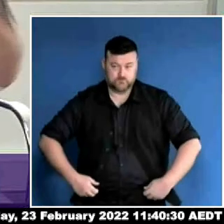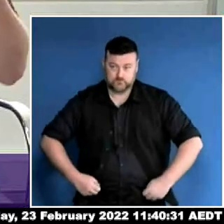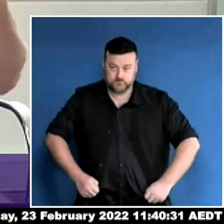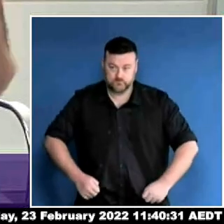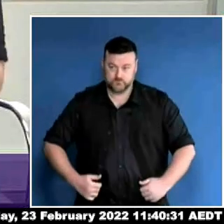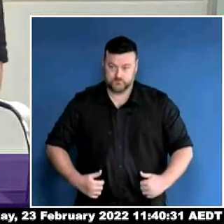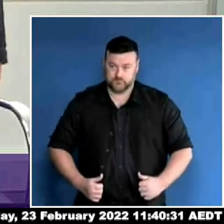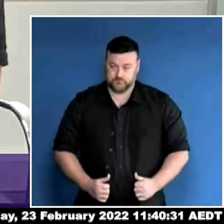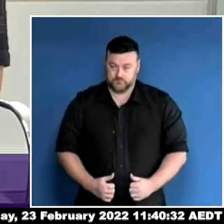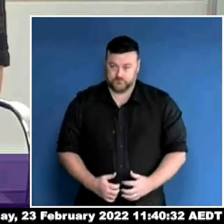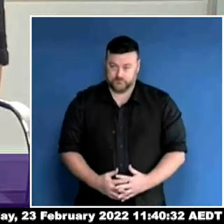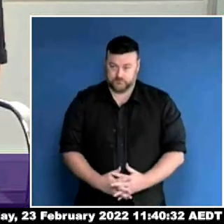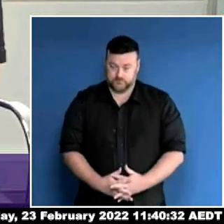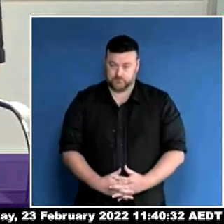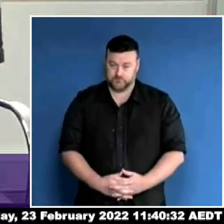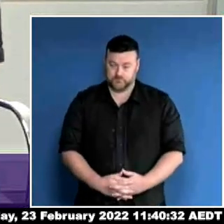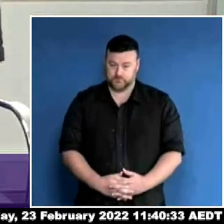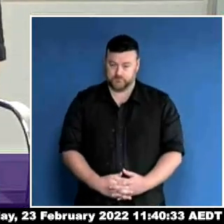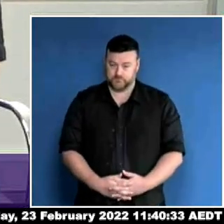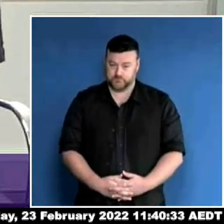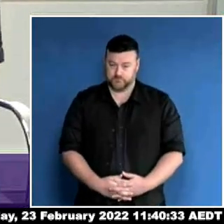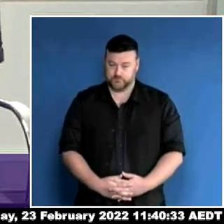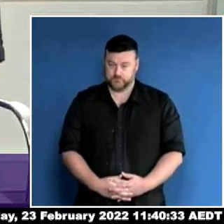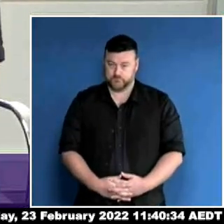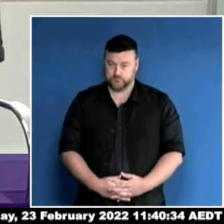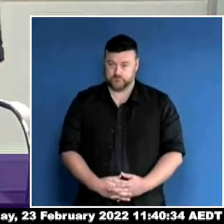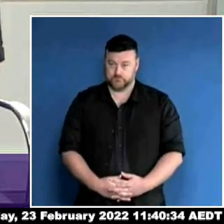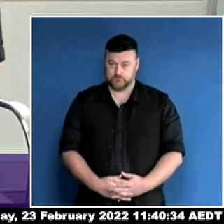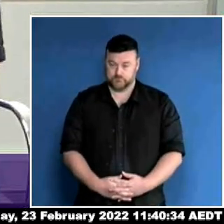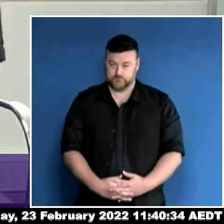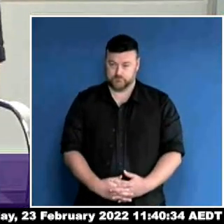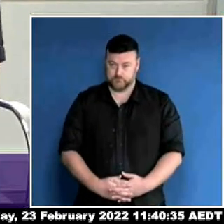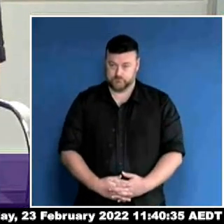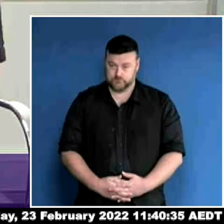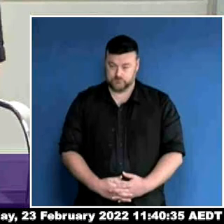The systems are the things that needs to change to ensure that they appropriately suit